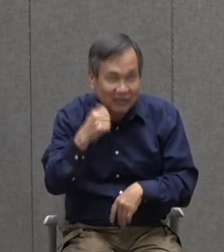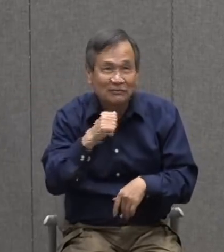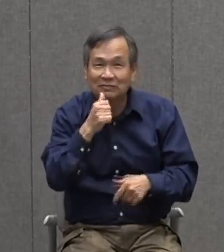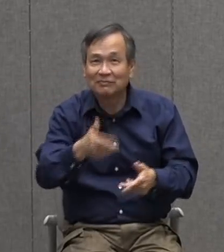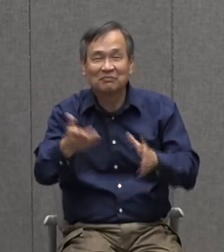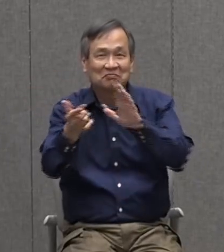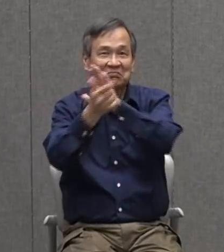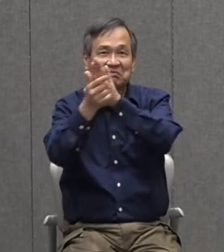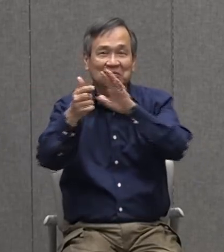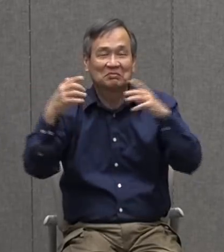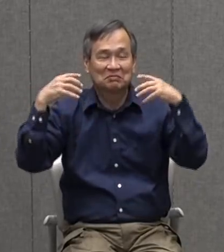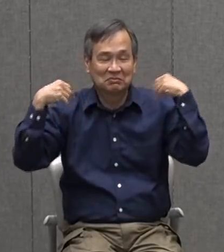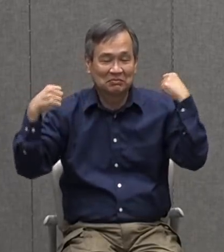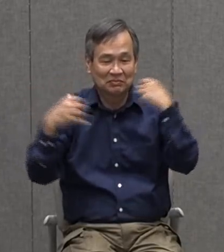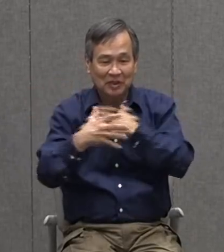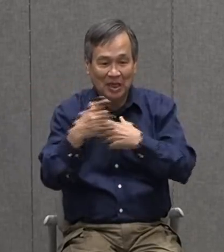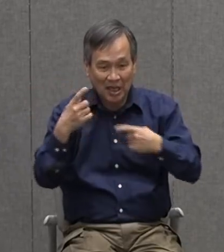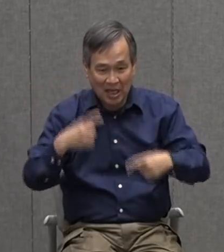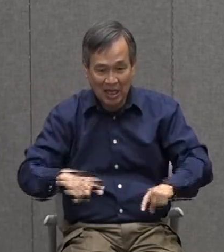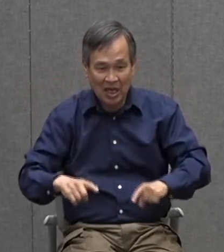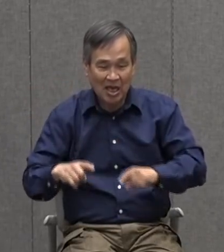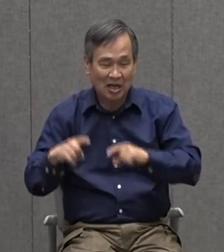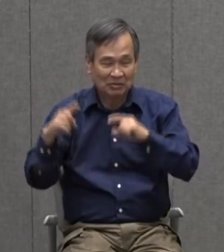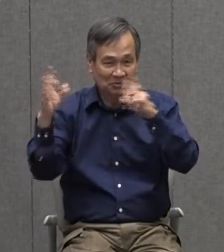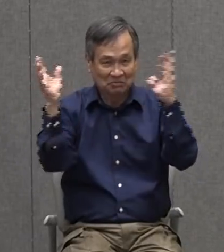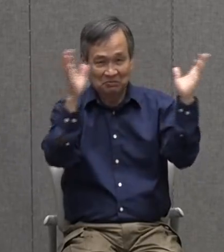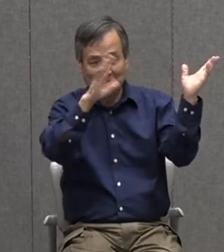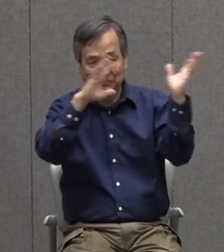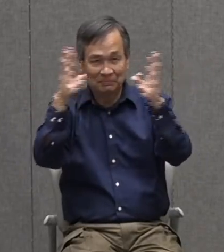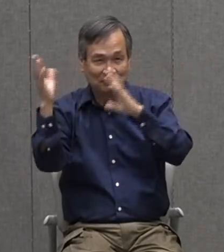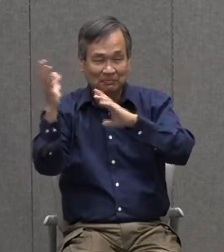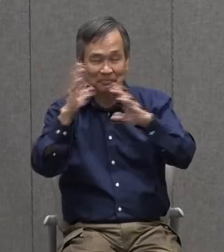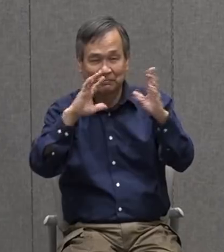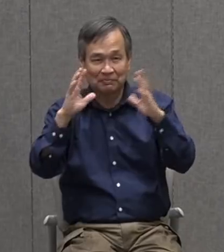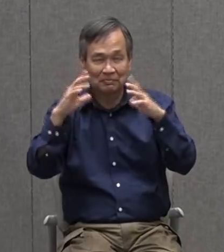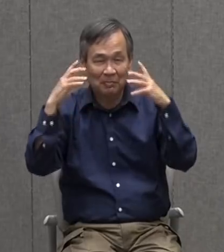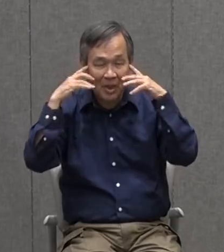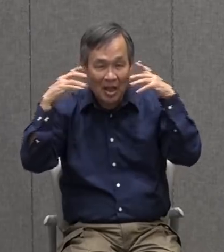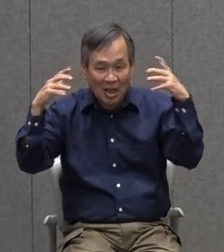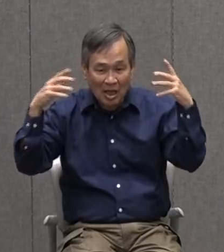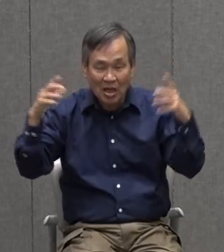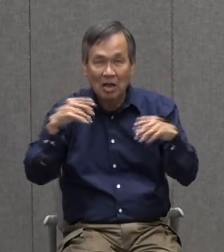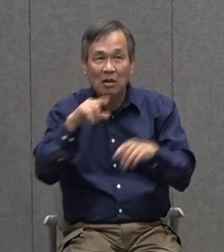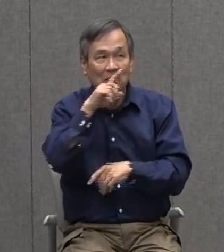When the wind blew on it, the noise made, the noise it made startled the birds.